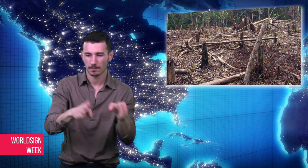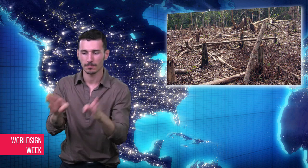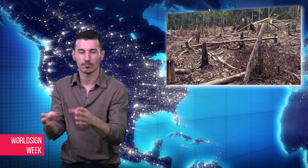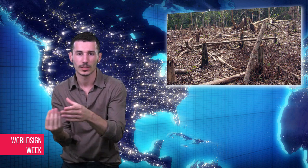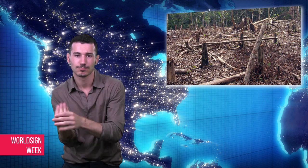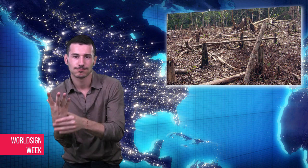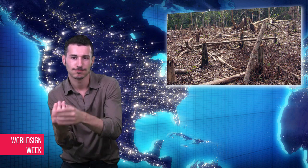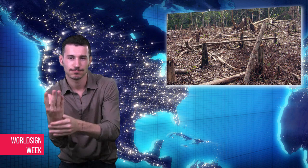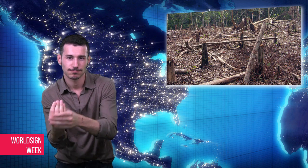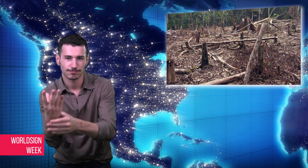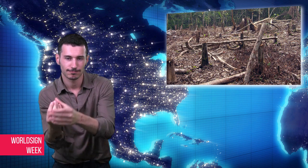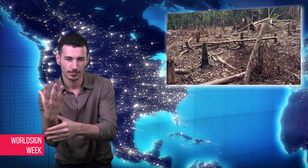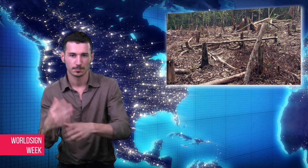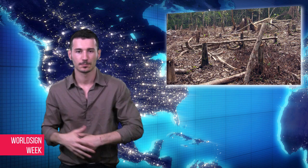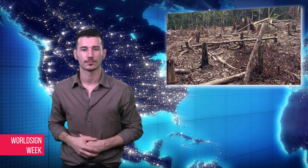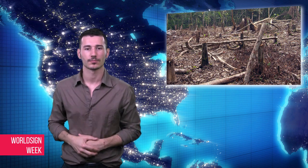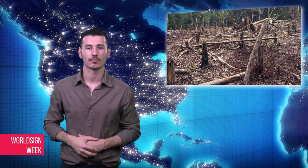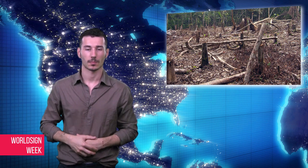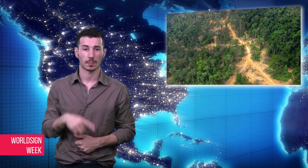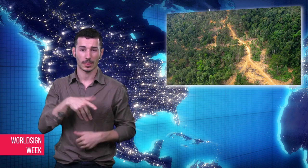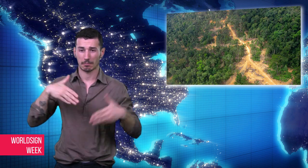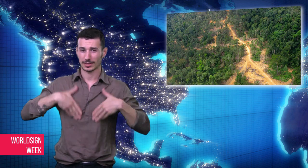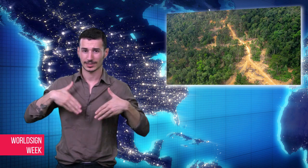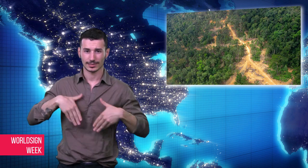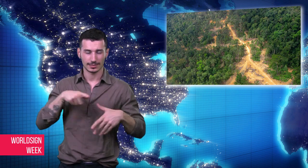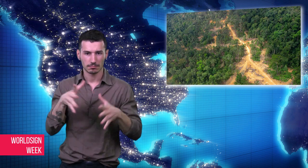conflicts over land, prevent